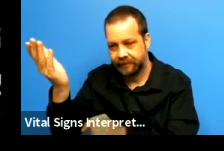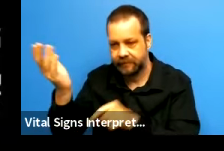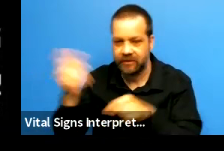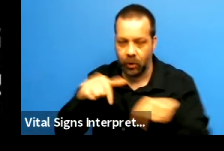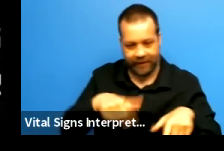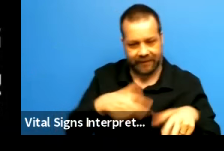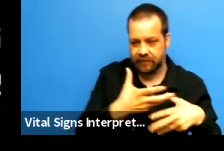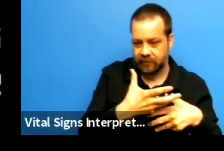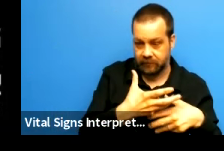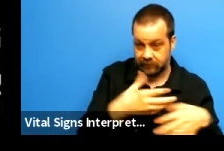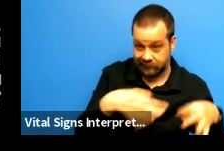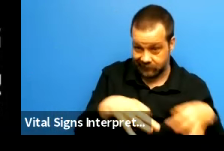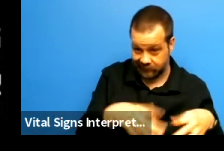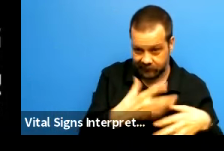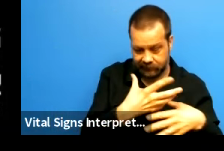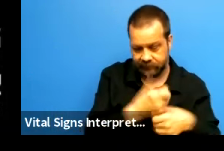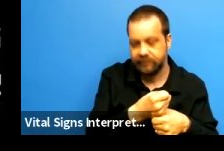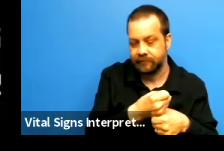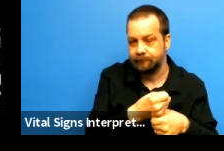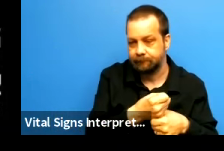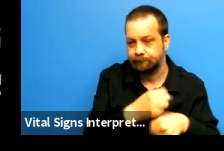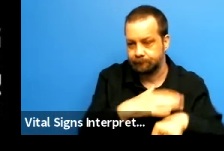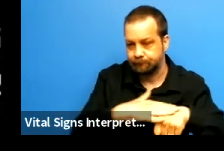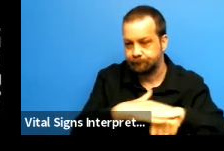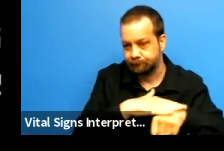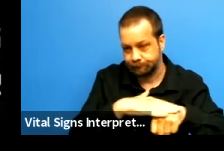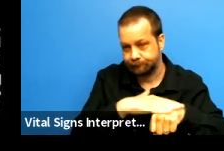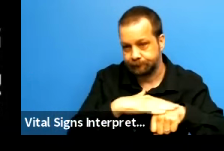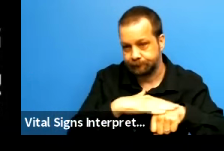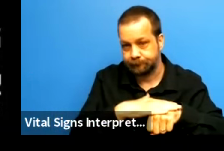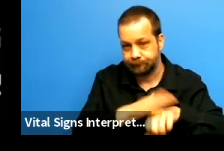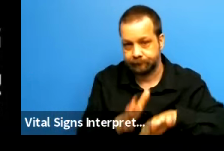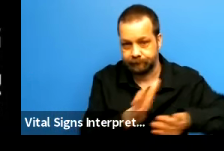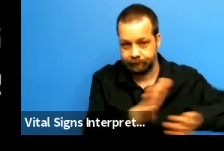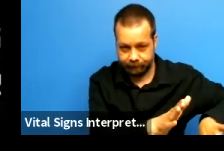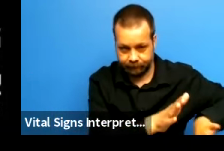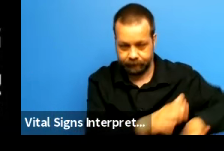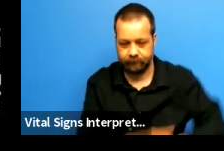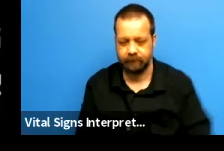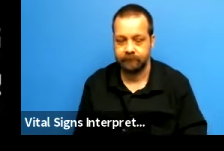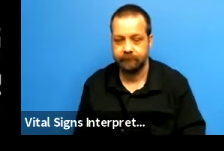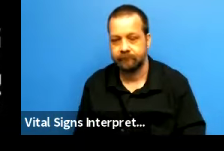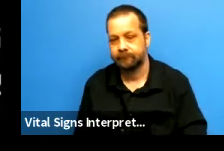Carolyn Philips: Thank you so much. That is so helpful.